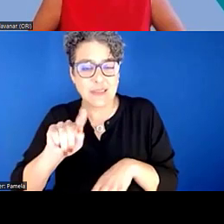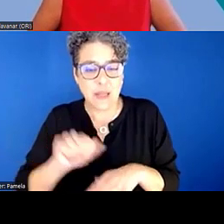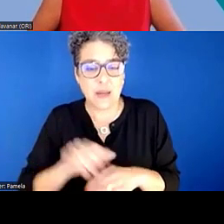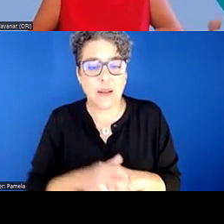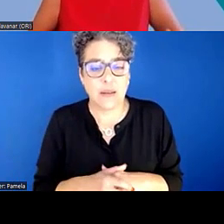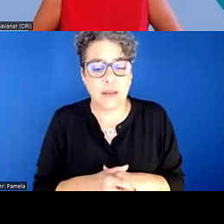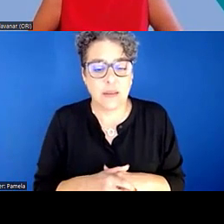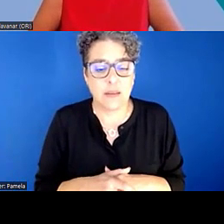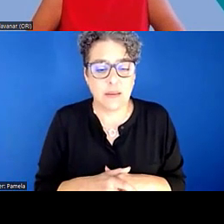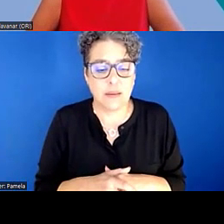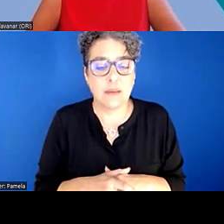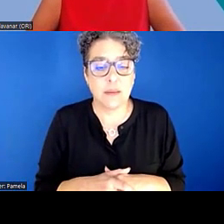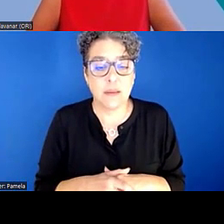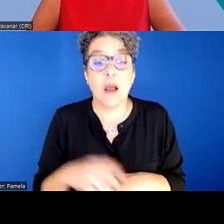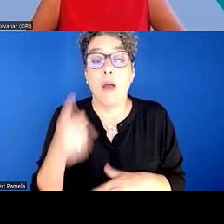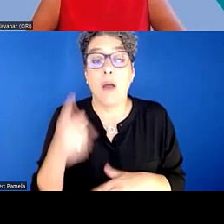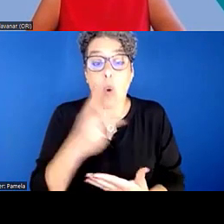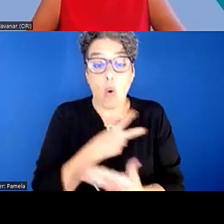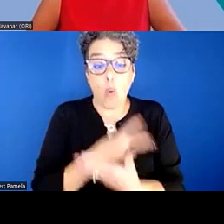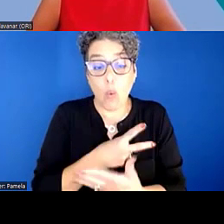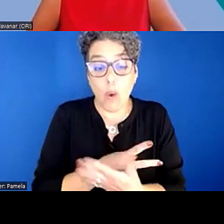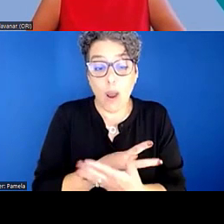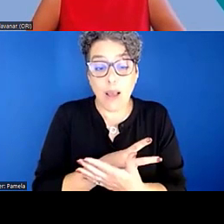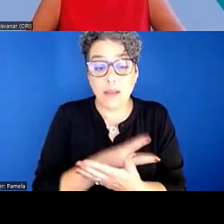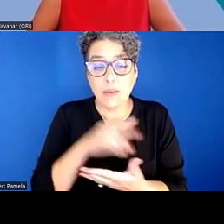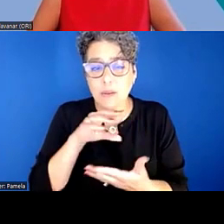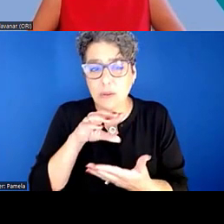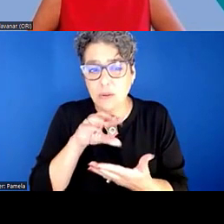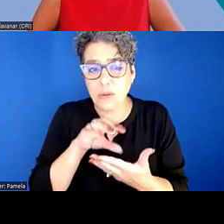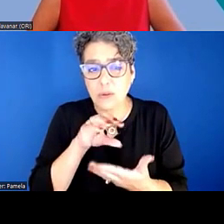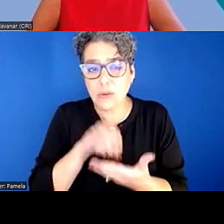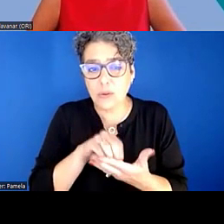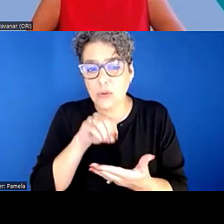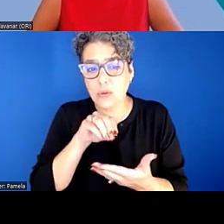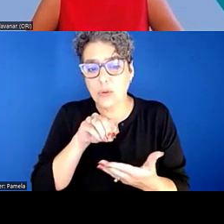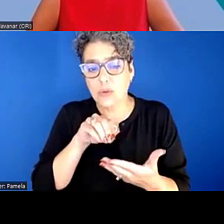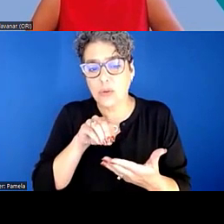or grad student, commit to integrity and practice daily.